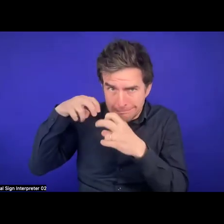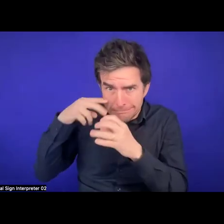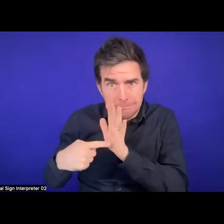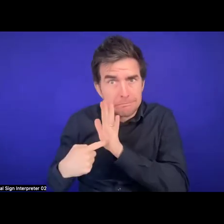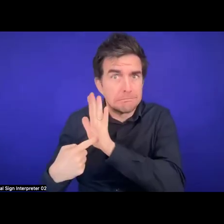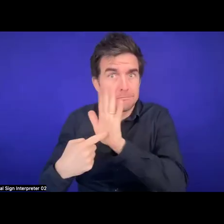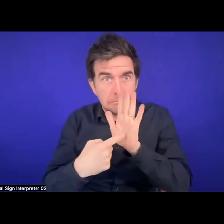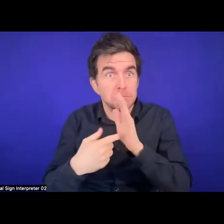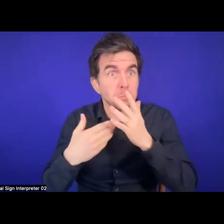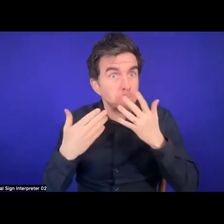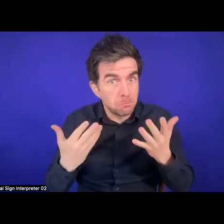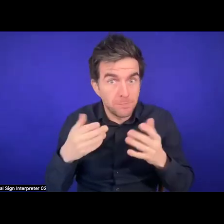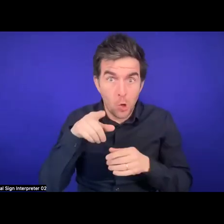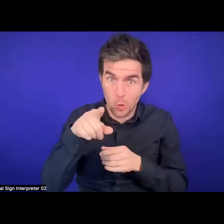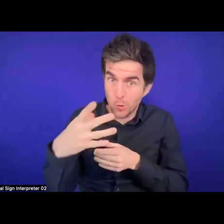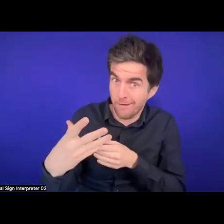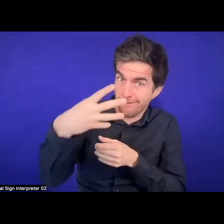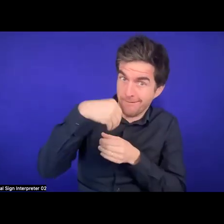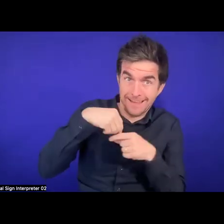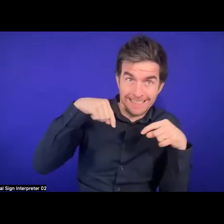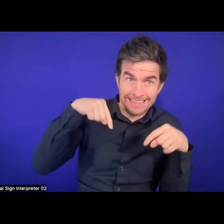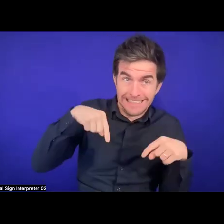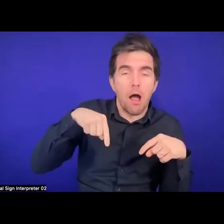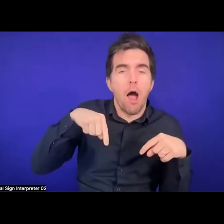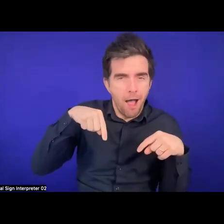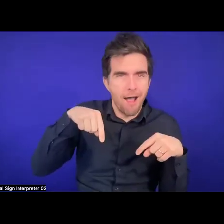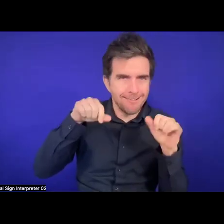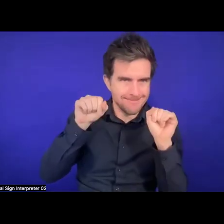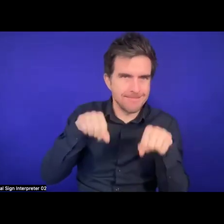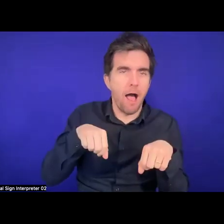chance to apply your ideas to real world problems, working in partnership with